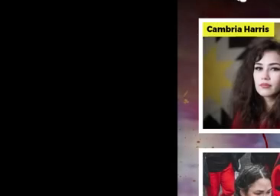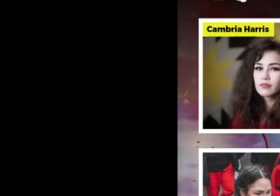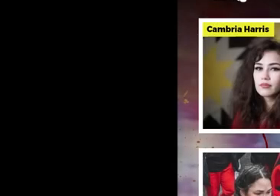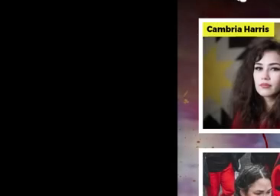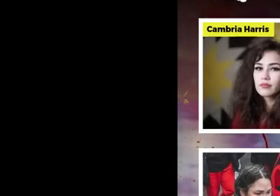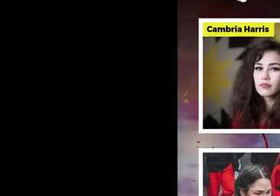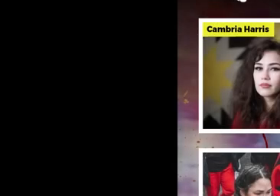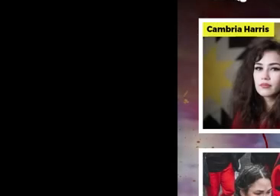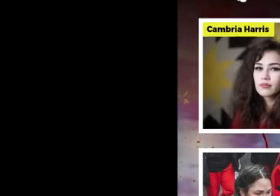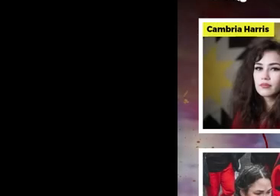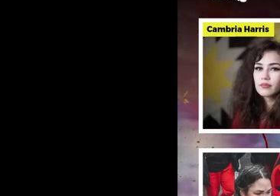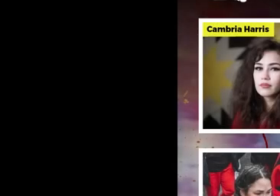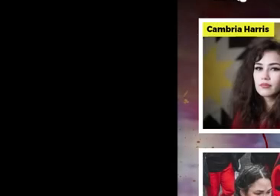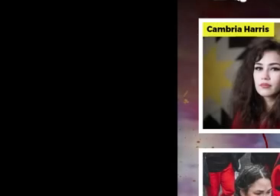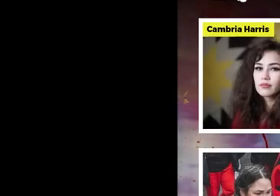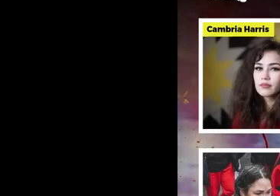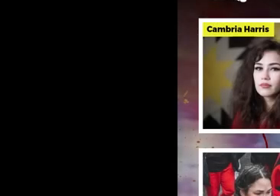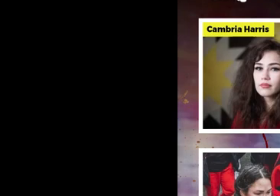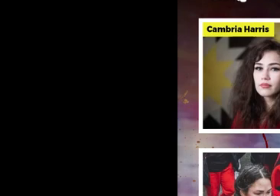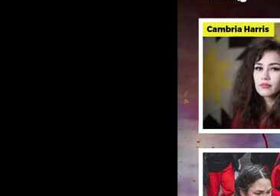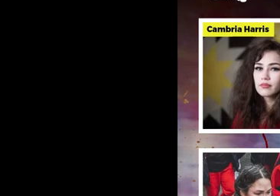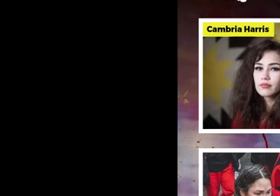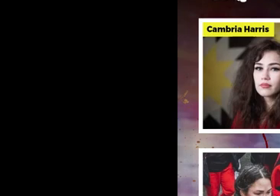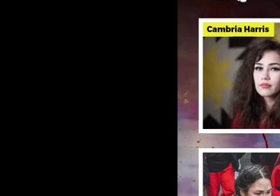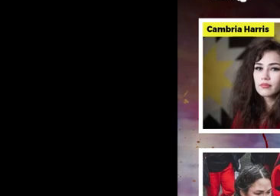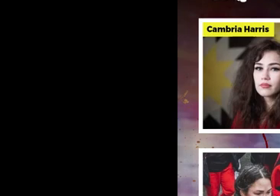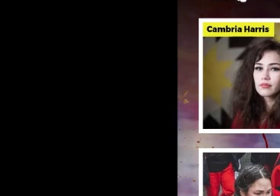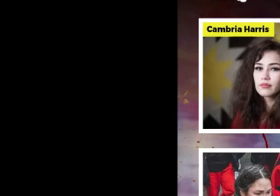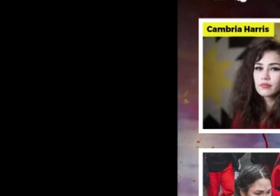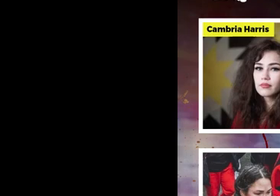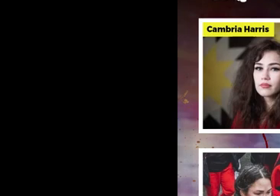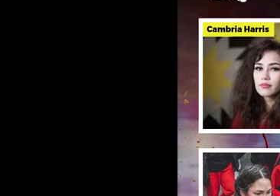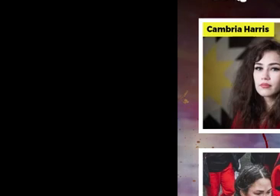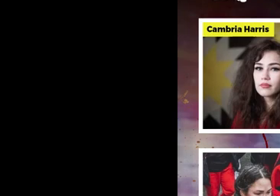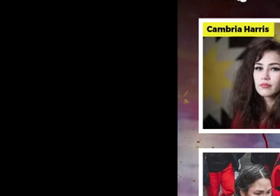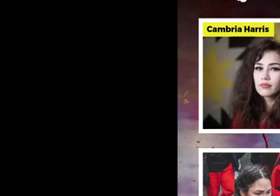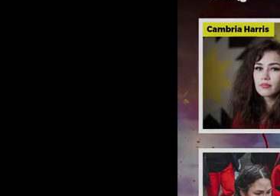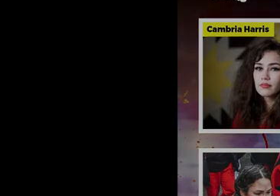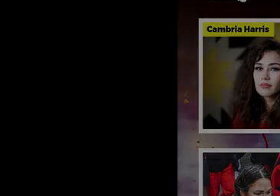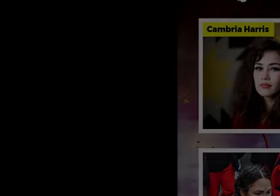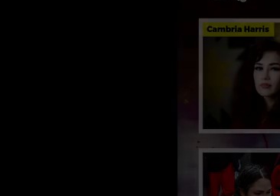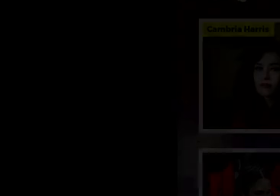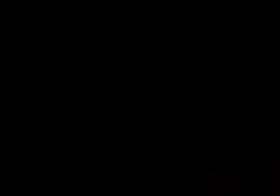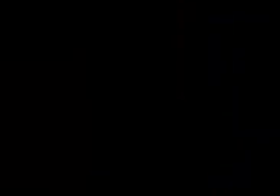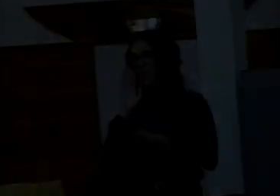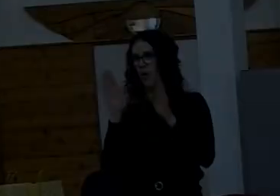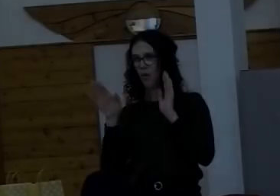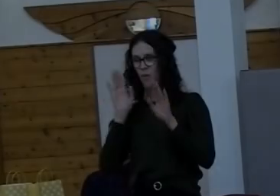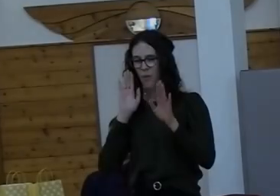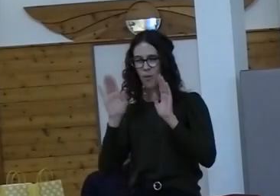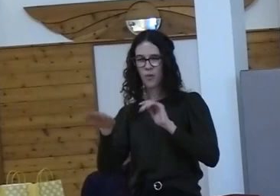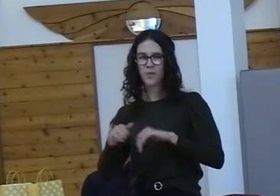Tân’si, boozhoo, anniin, wado.